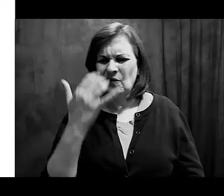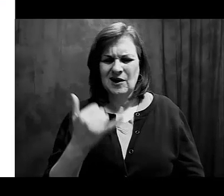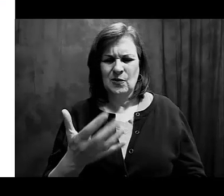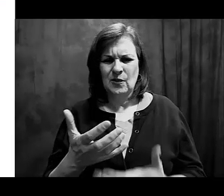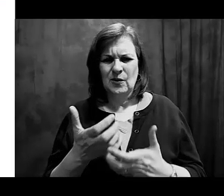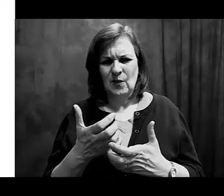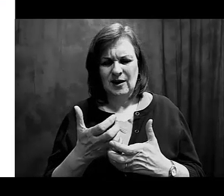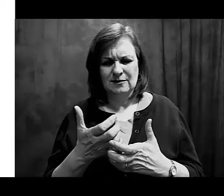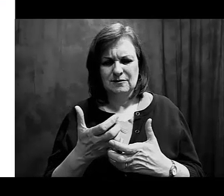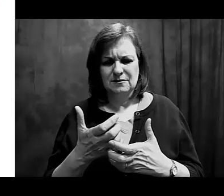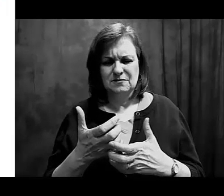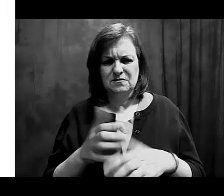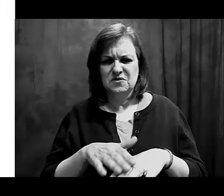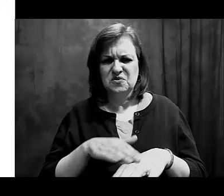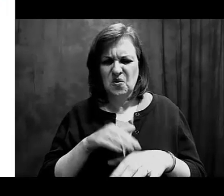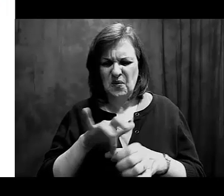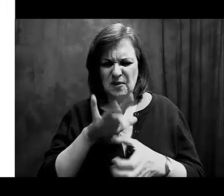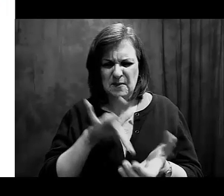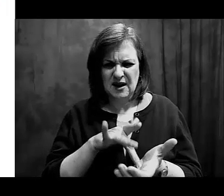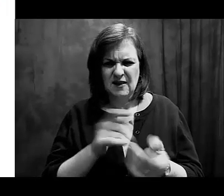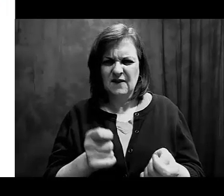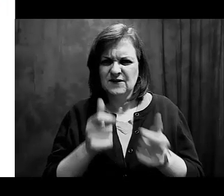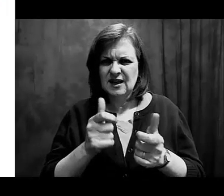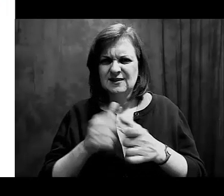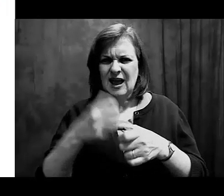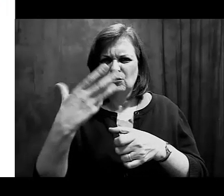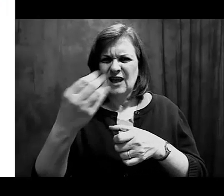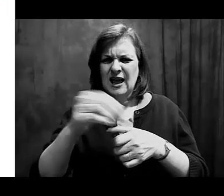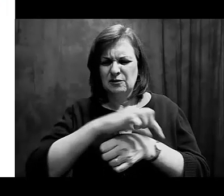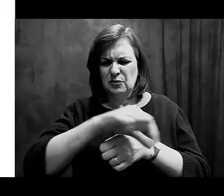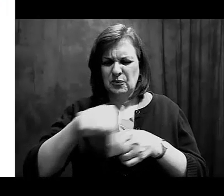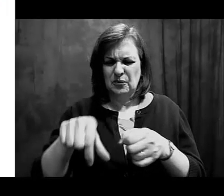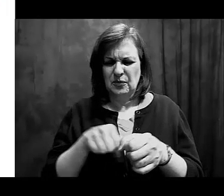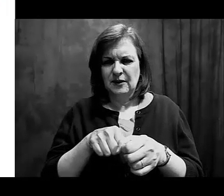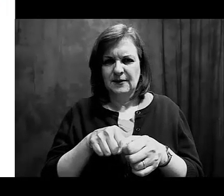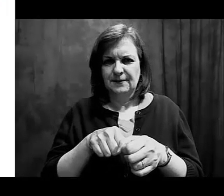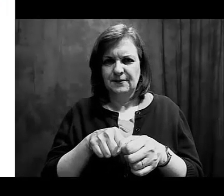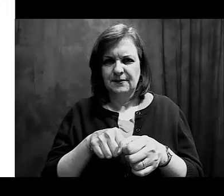why would we do this?? well we're gonna show you